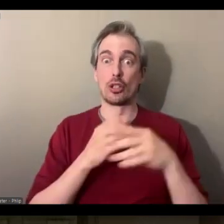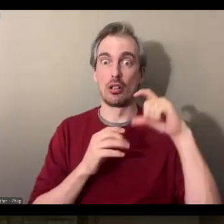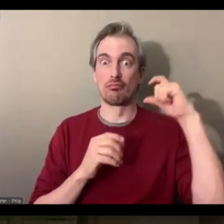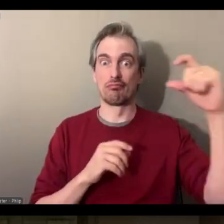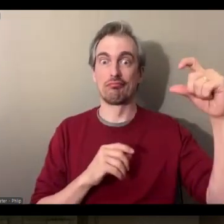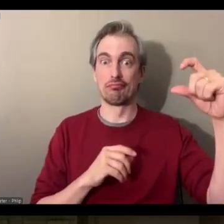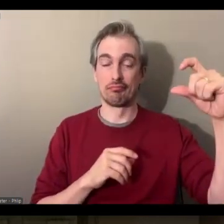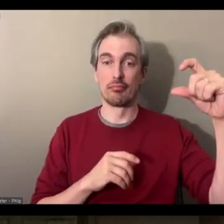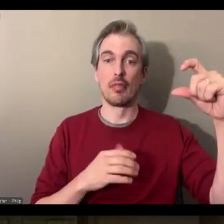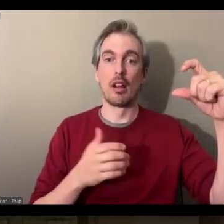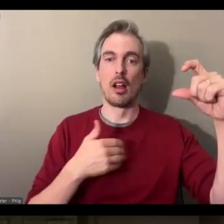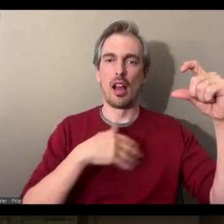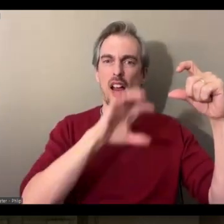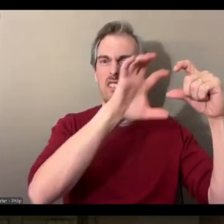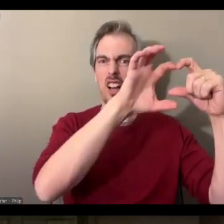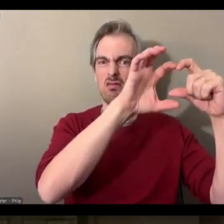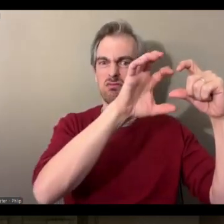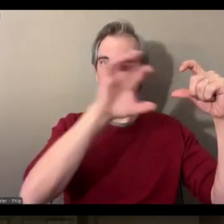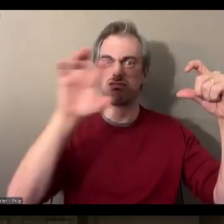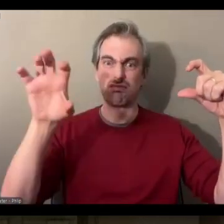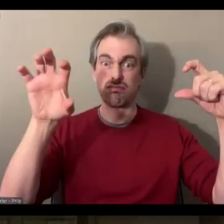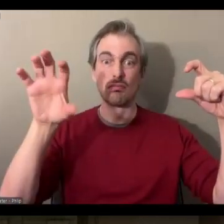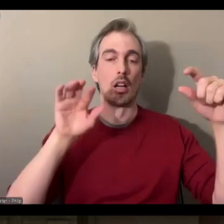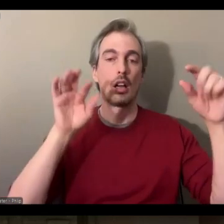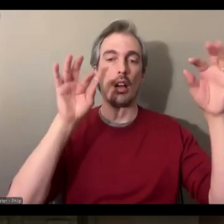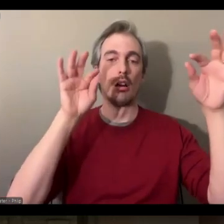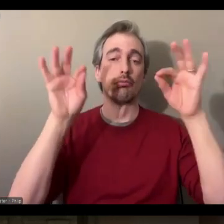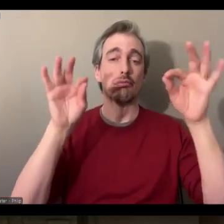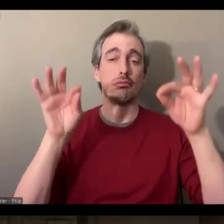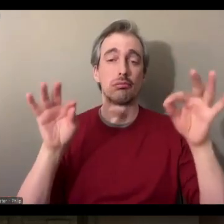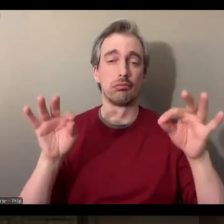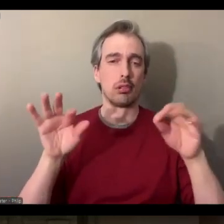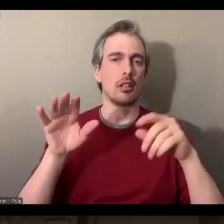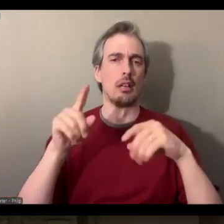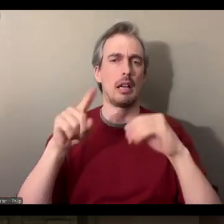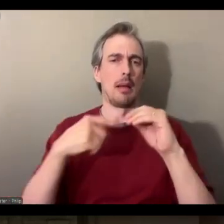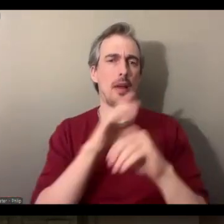Generating image descriptions for that was an interesting challenge for us. Because it was hard